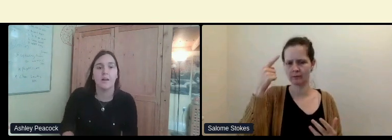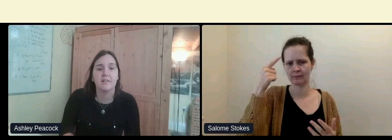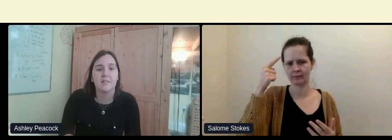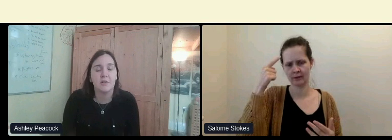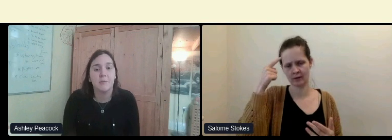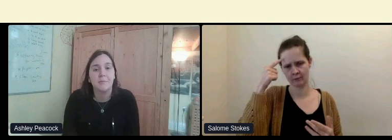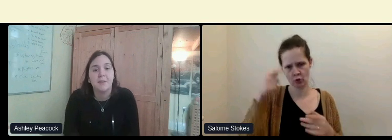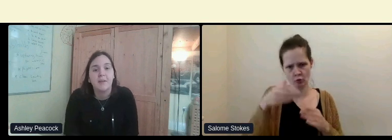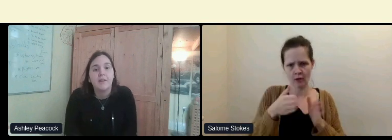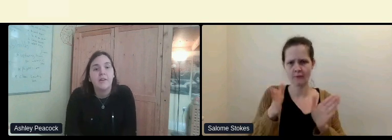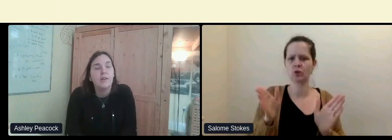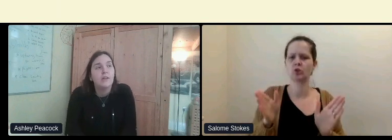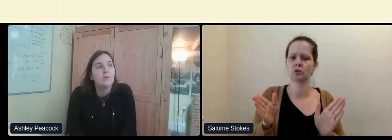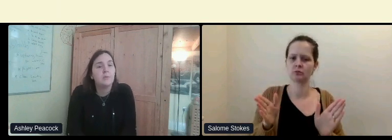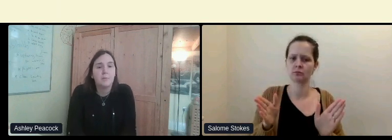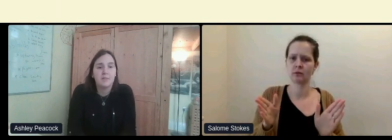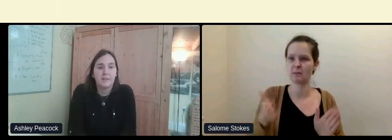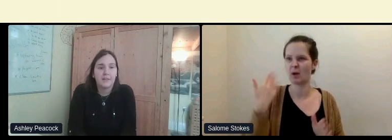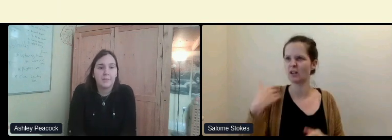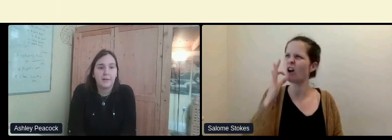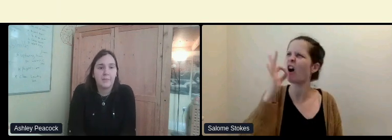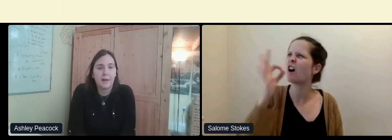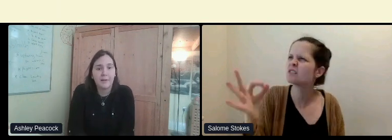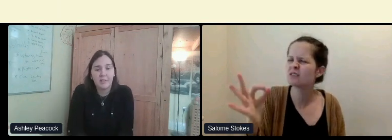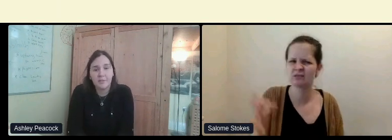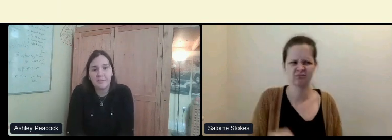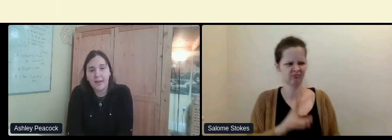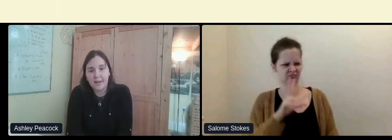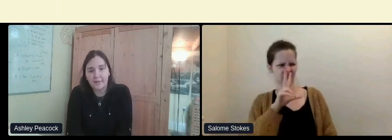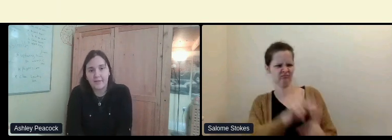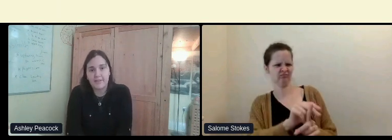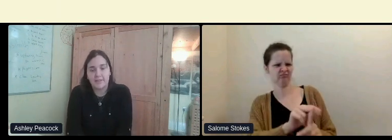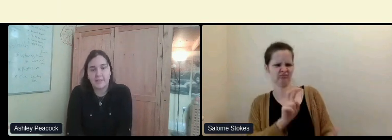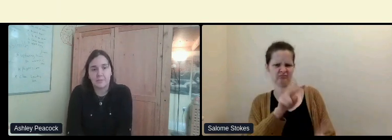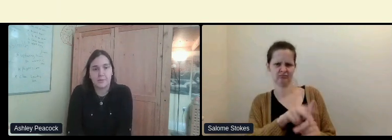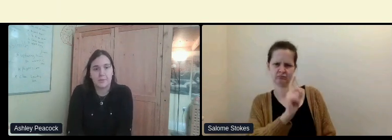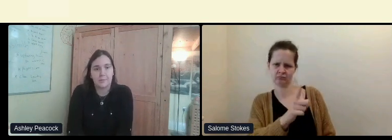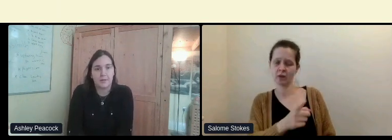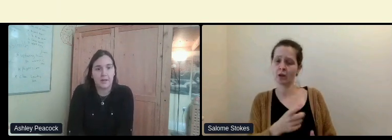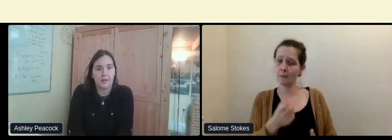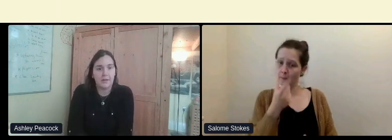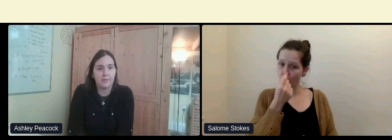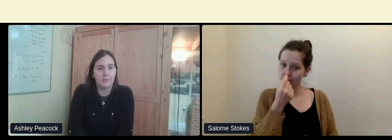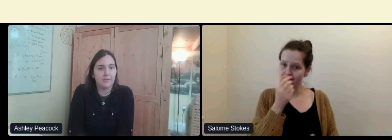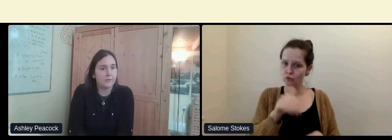past and so you might be thinking about you know am I going to be fired if I raise a problem? Or